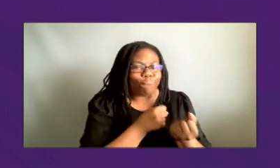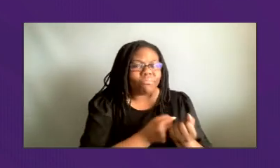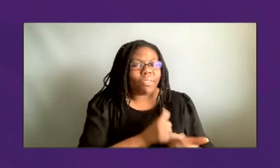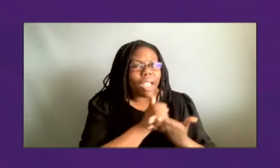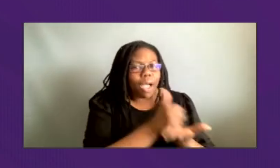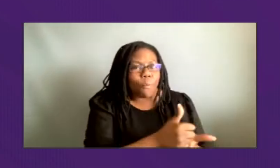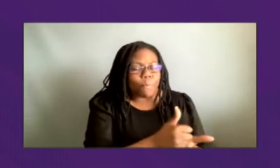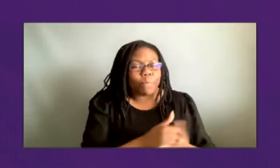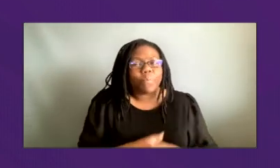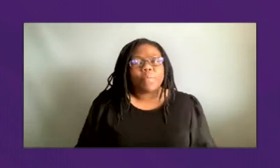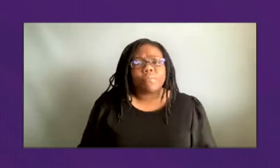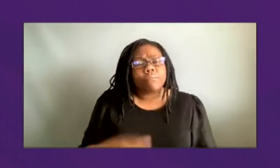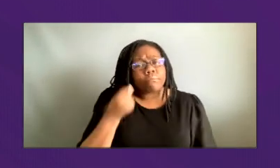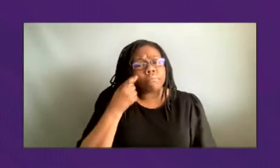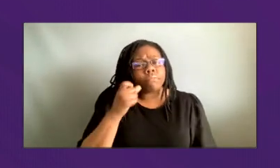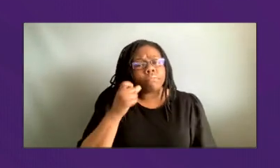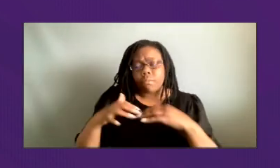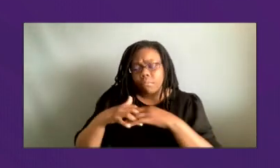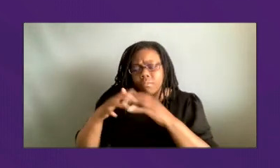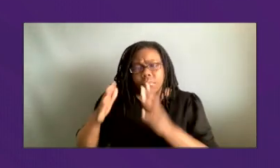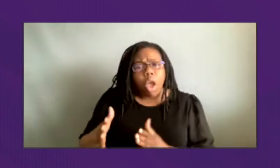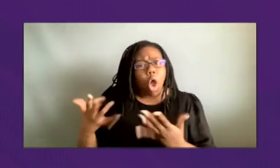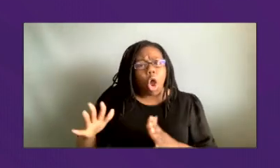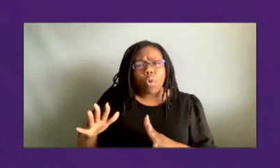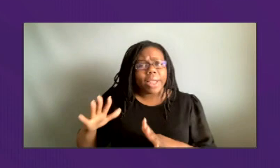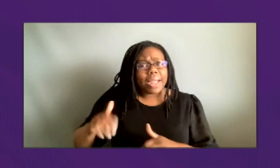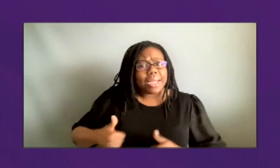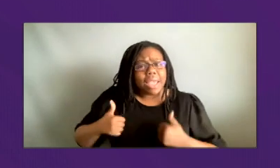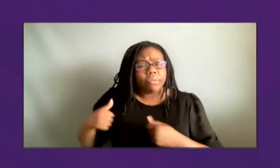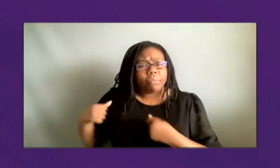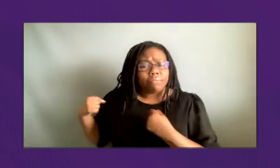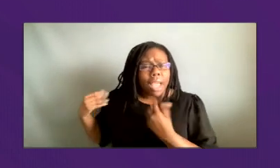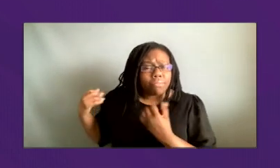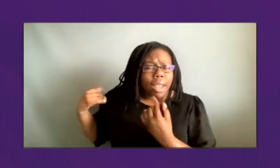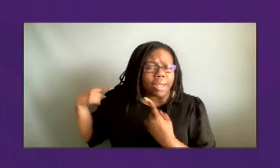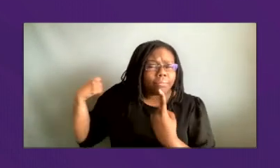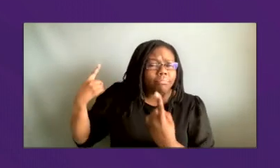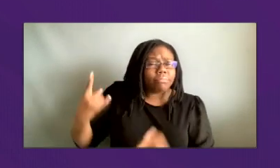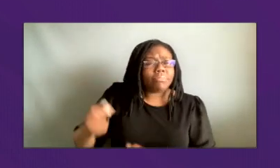They had their own government, their own religious and philosophical beliefs, their own knowledge